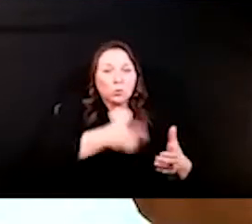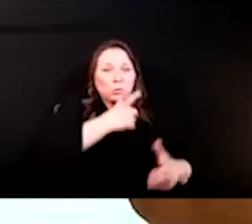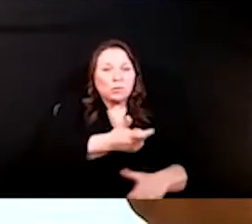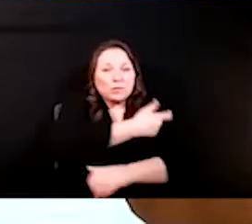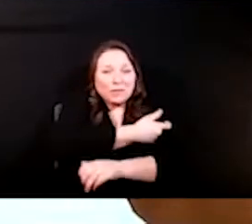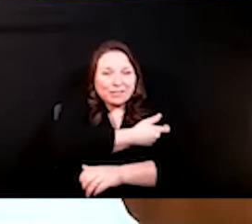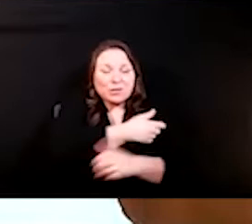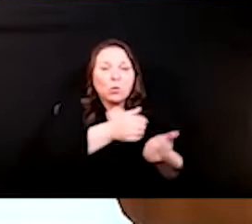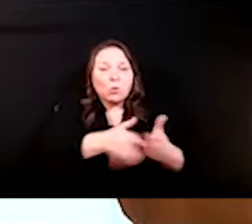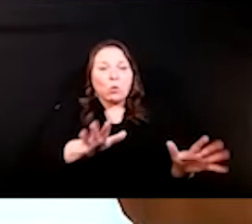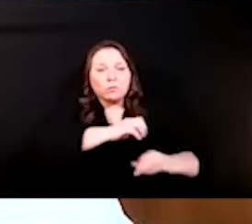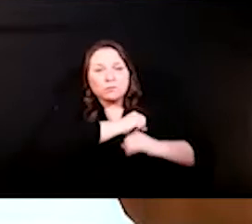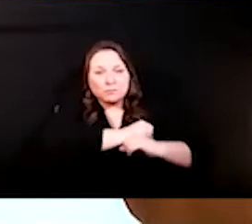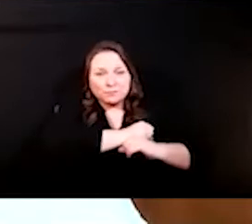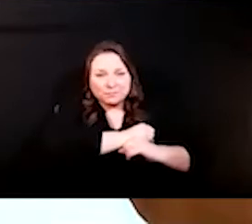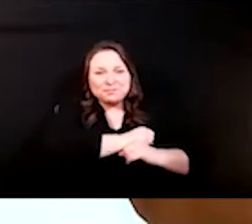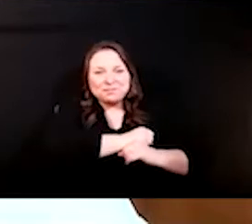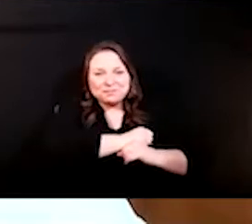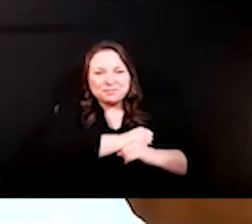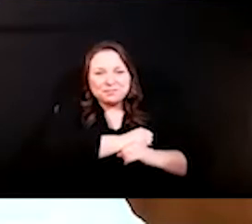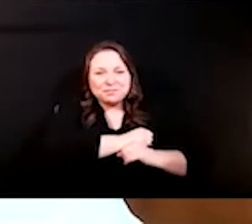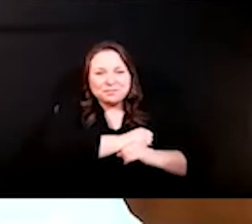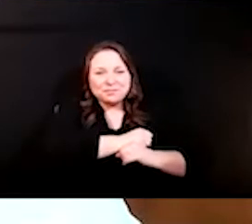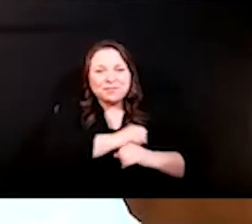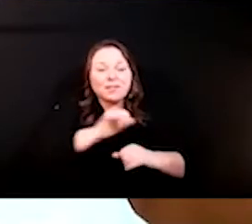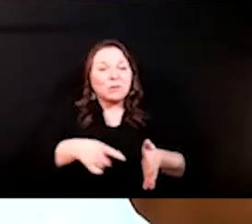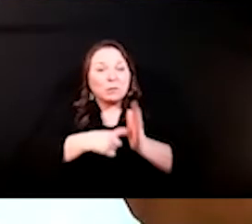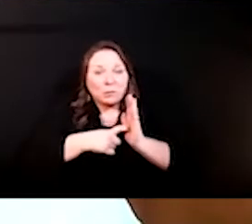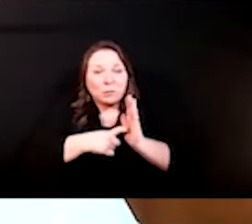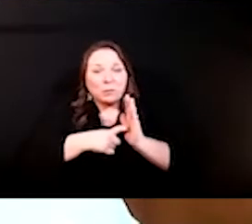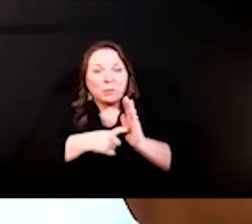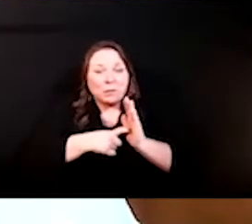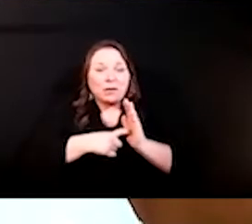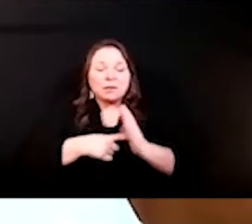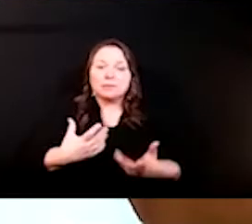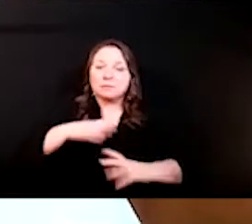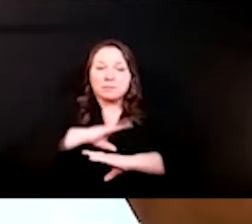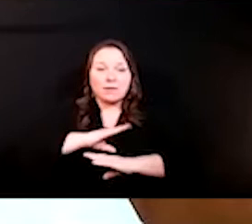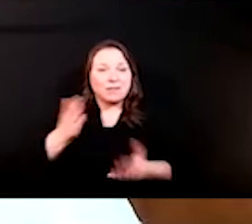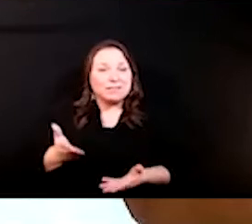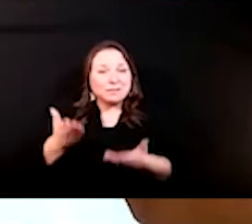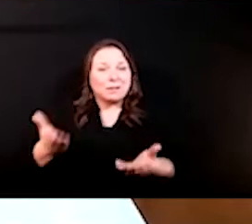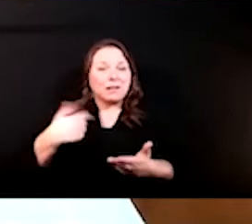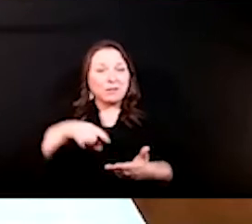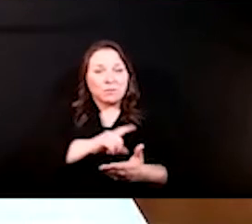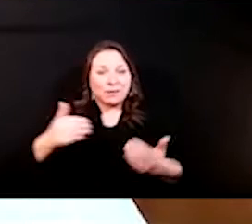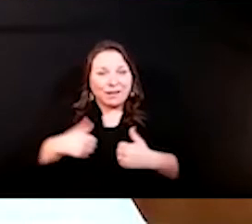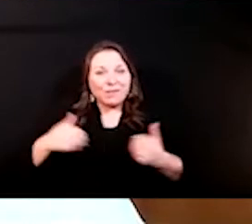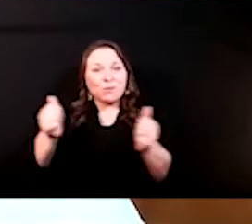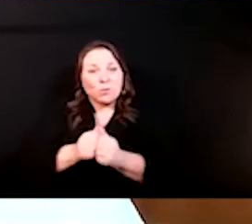BEFORE THE FIRST GROUP WHO GOT VACCINATED LOSE THEIR IMMUNE RESPONSE. NOW THAT'S GOING TO REQUIRE MATCHING THE SUPPLY OF